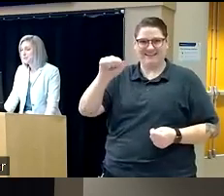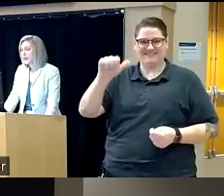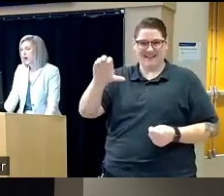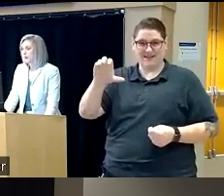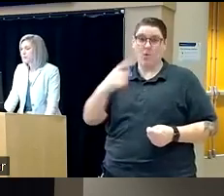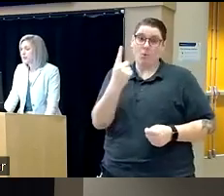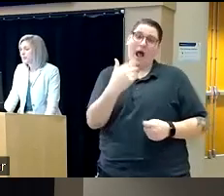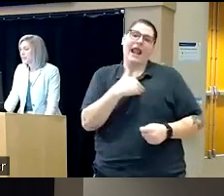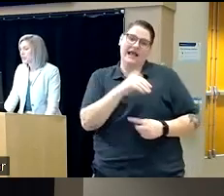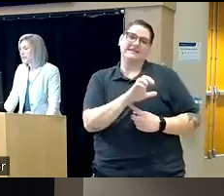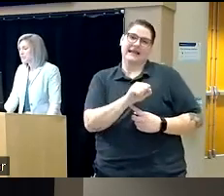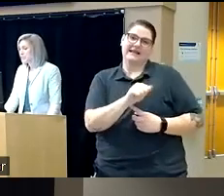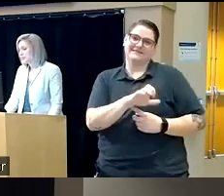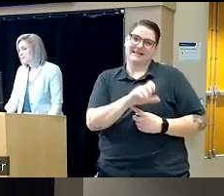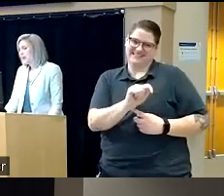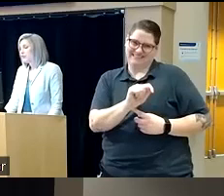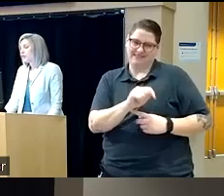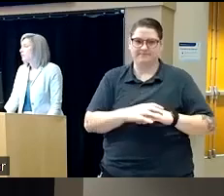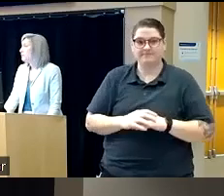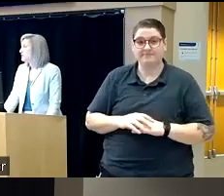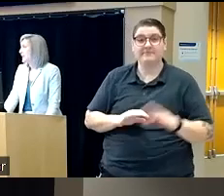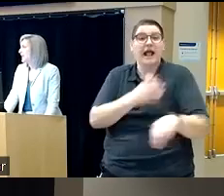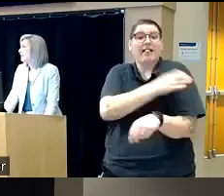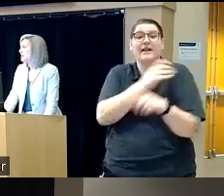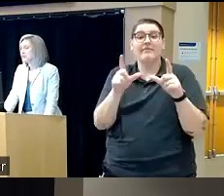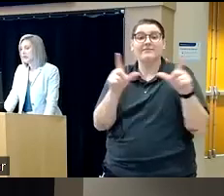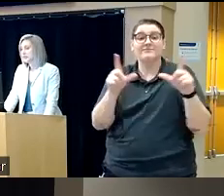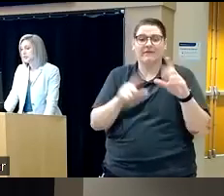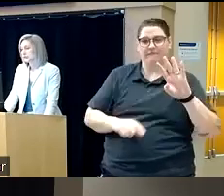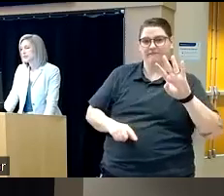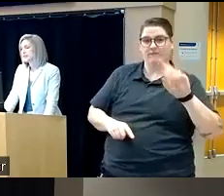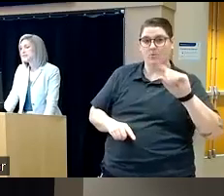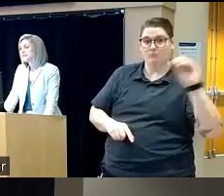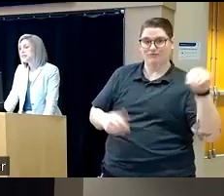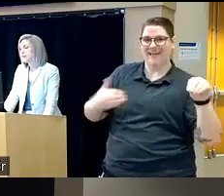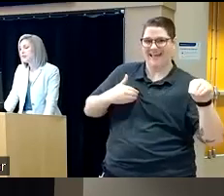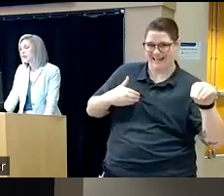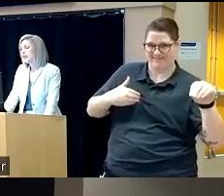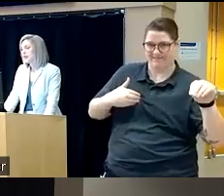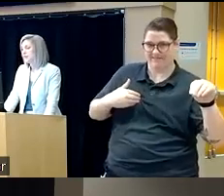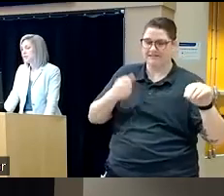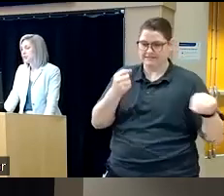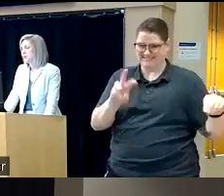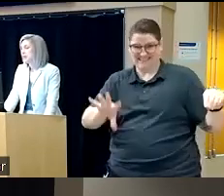t our percent of clinical licensure 41 percent have a clinical licensure 16 out of 39 individuals